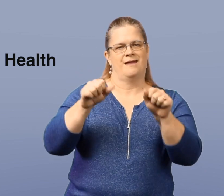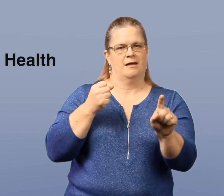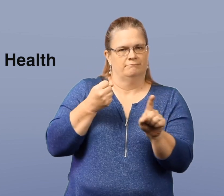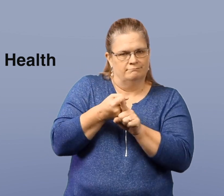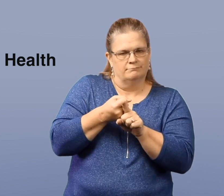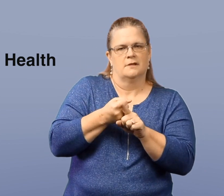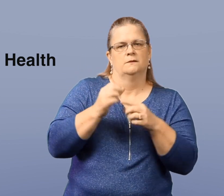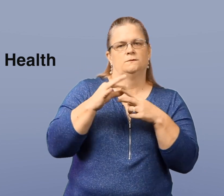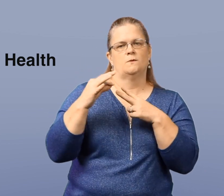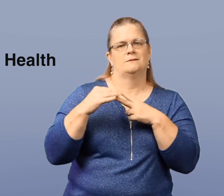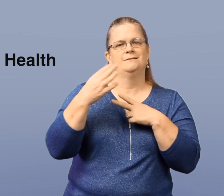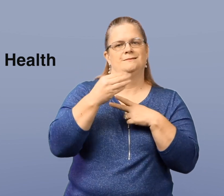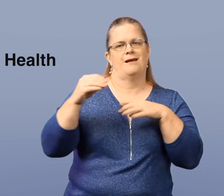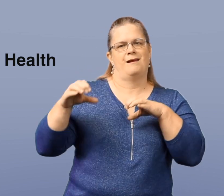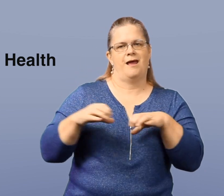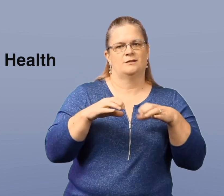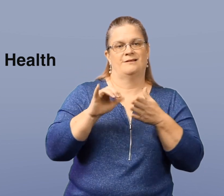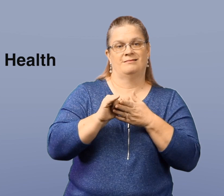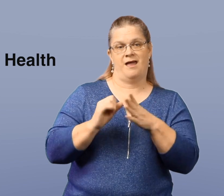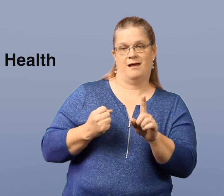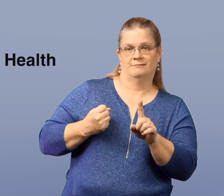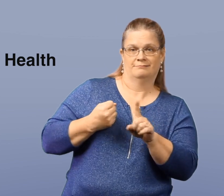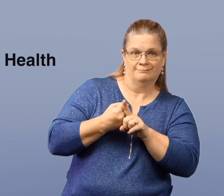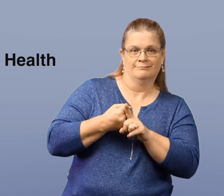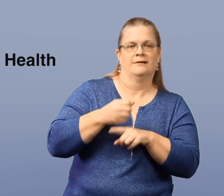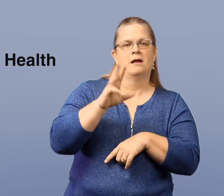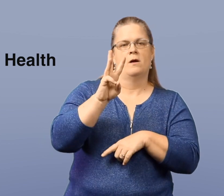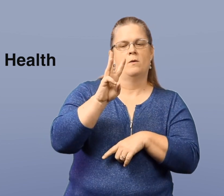that can impact choices and actions that affect wellness.